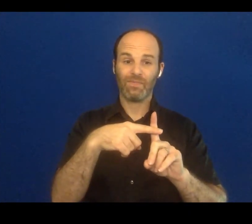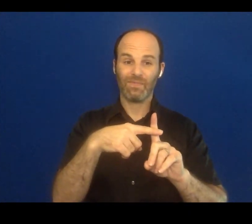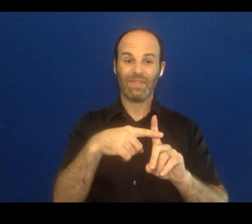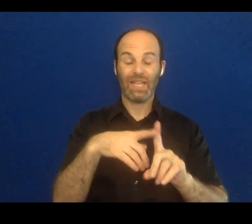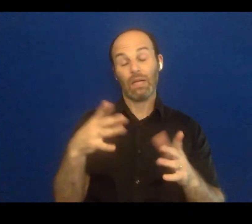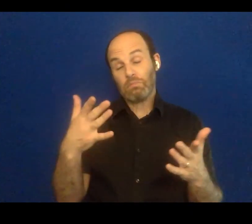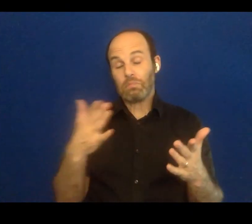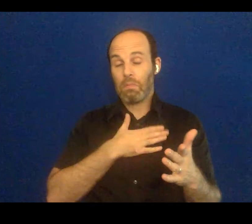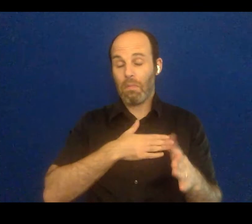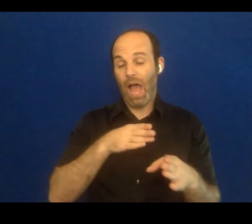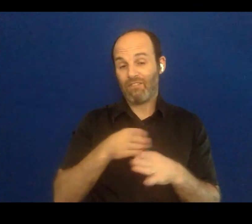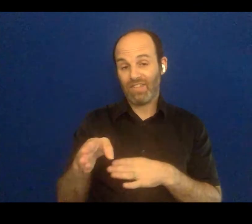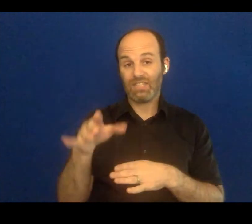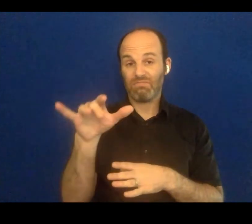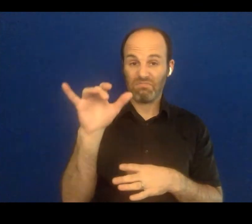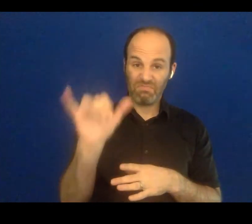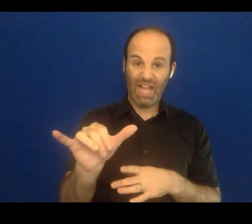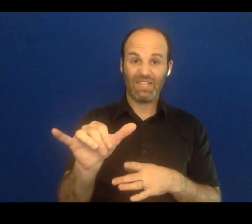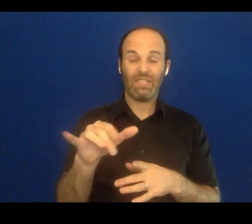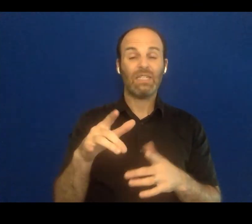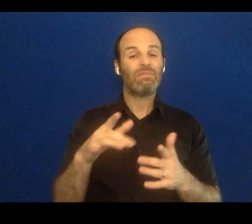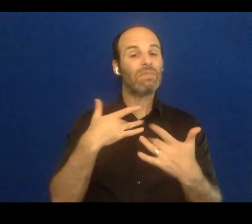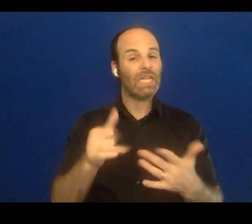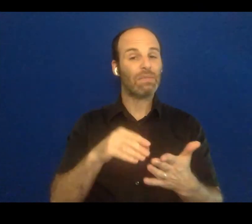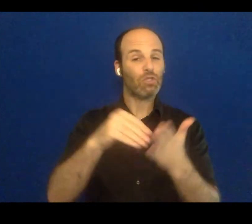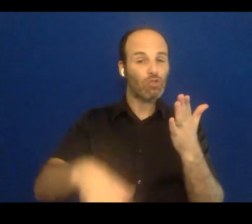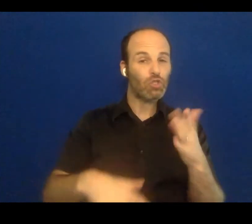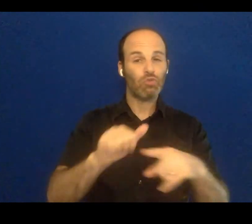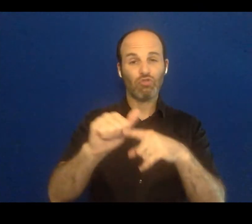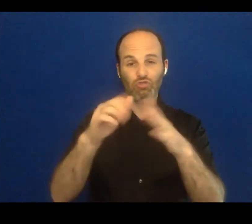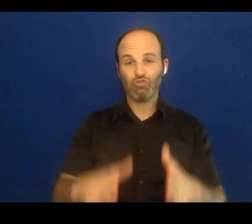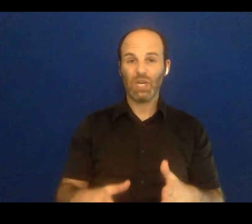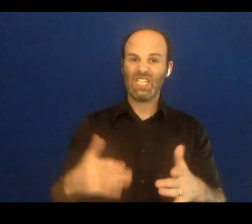FIELD IT TENDS TO BE THE